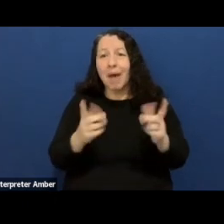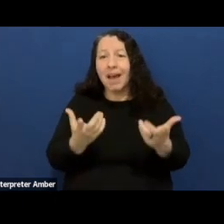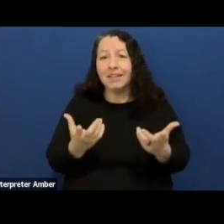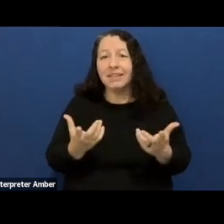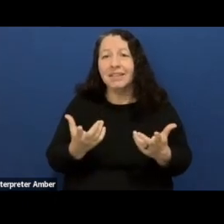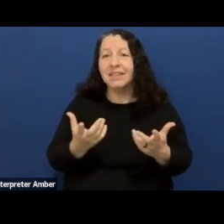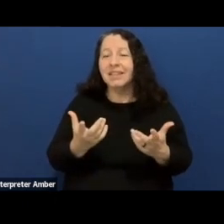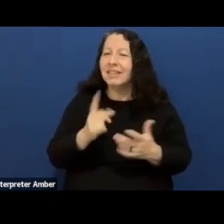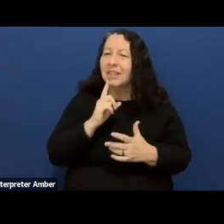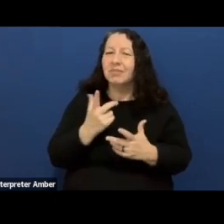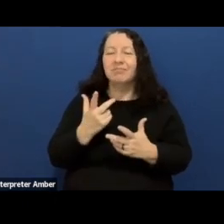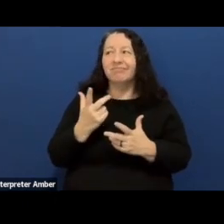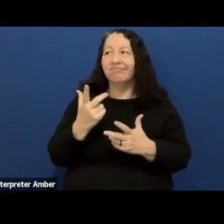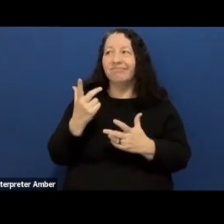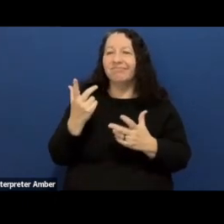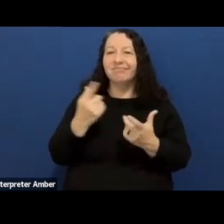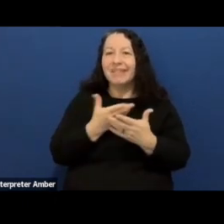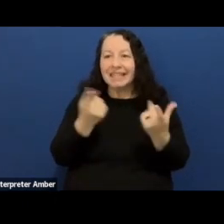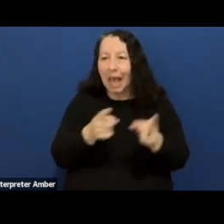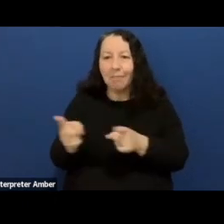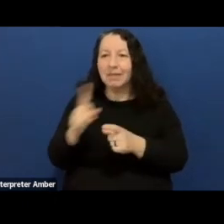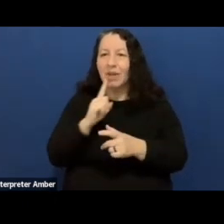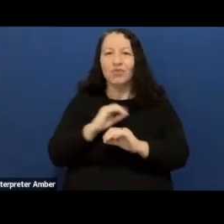ready for a new world. But la COVIDa loca ensures that there is no